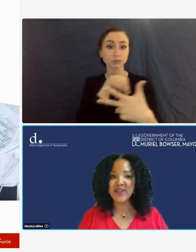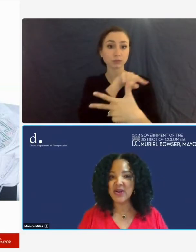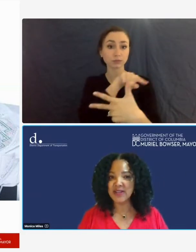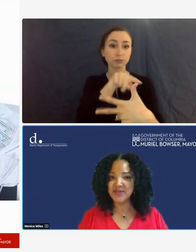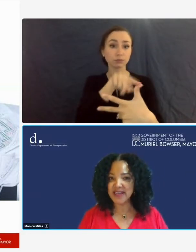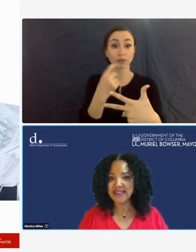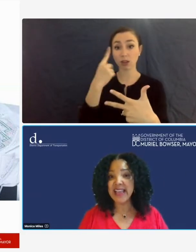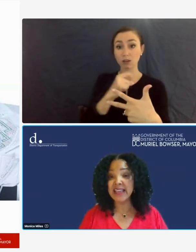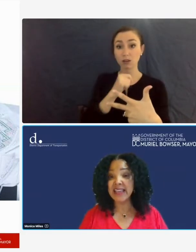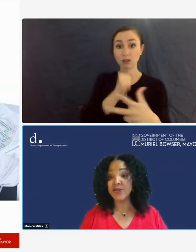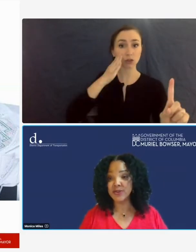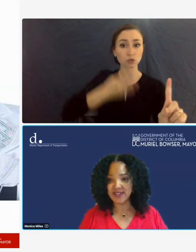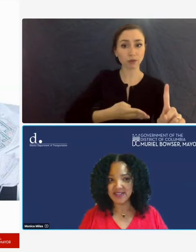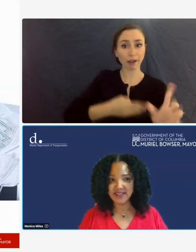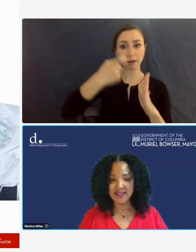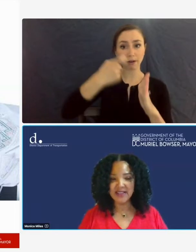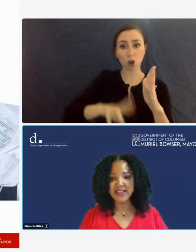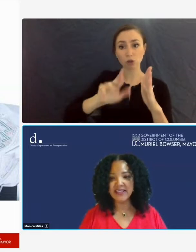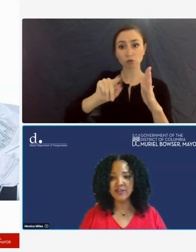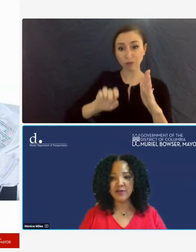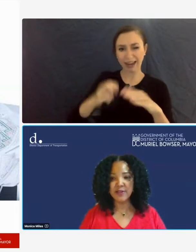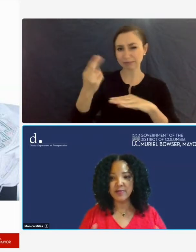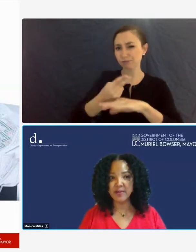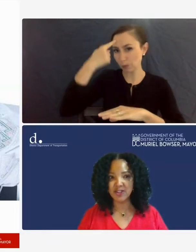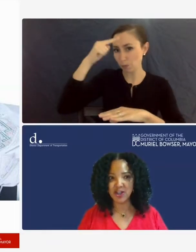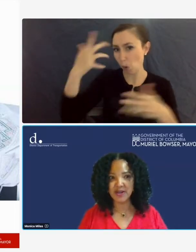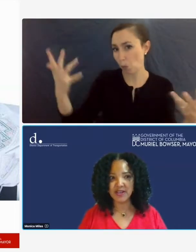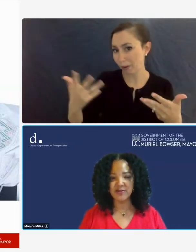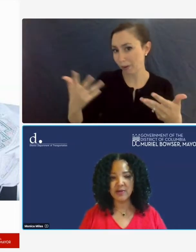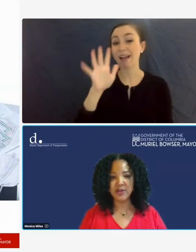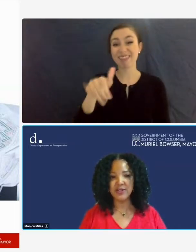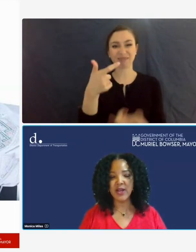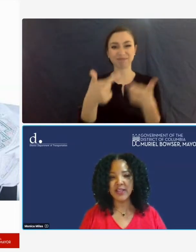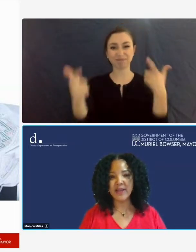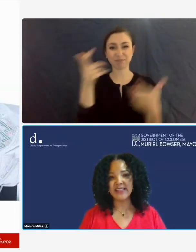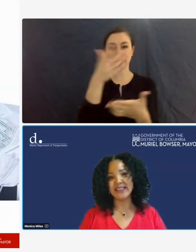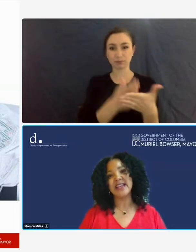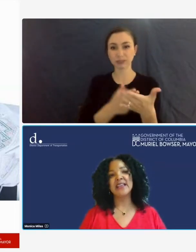cost rates and their uses that's going to really be the majority of what we're talking about today